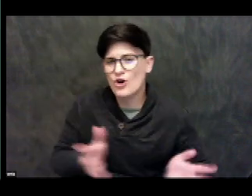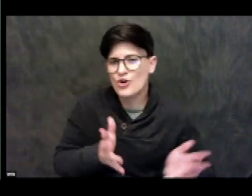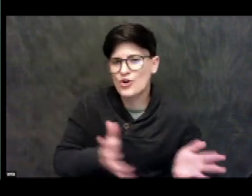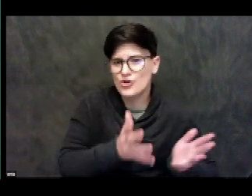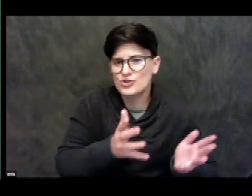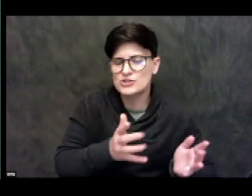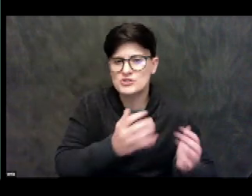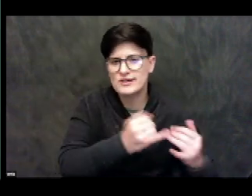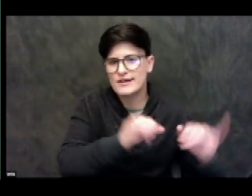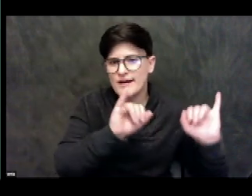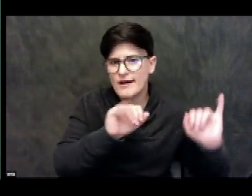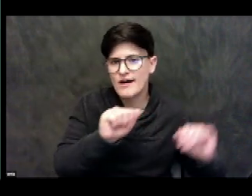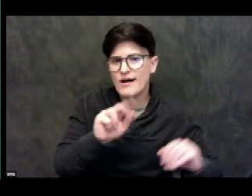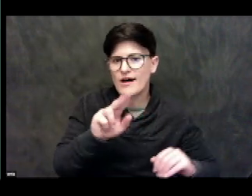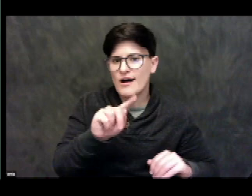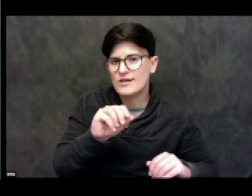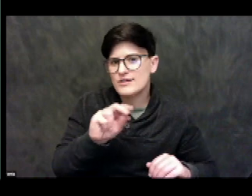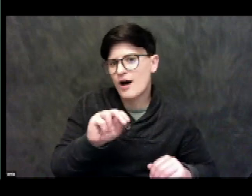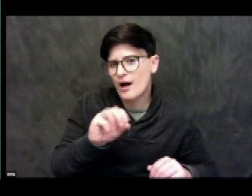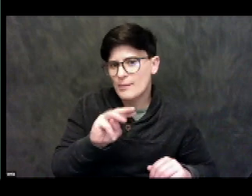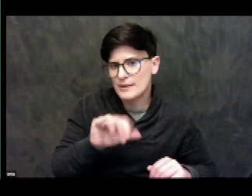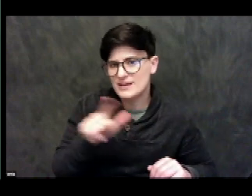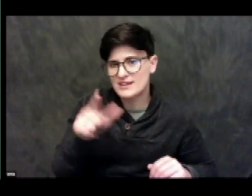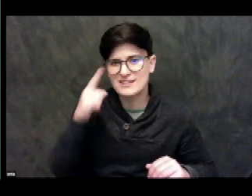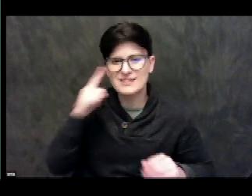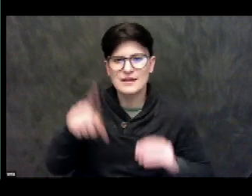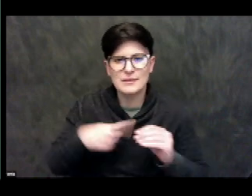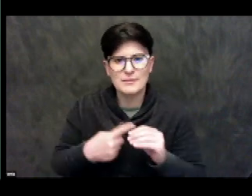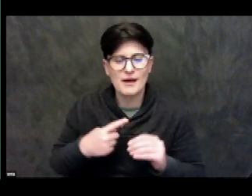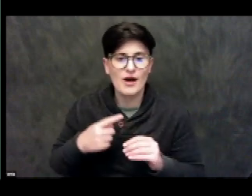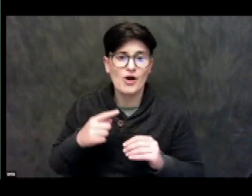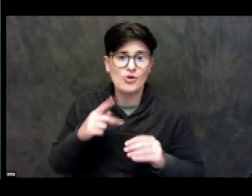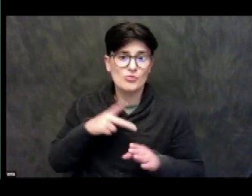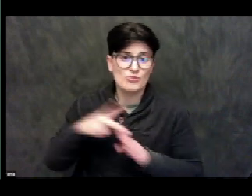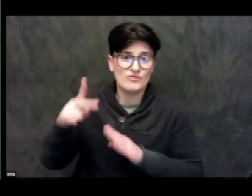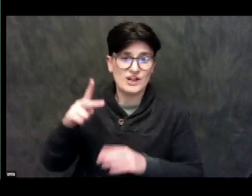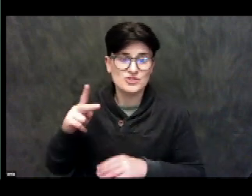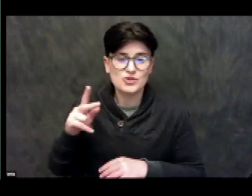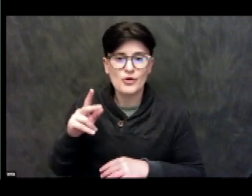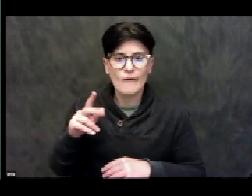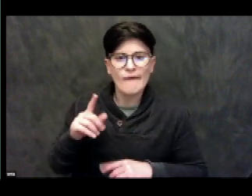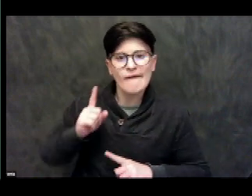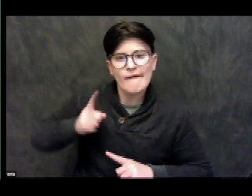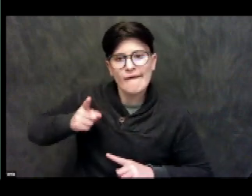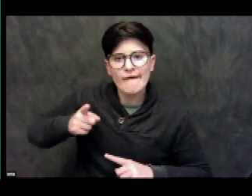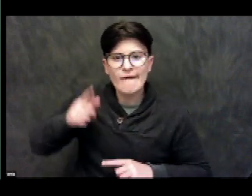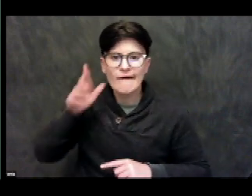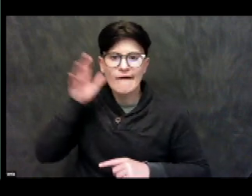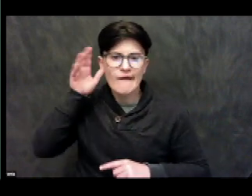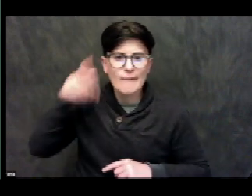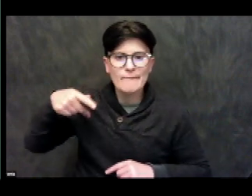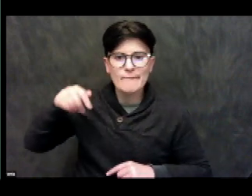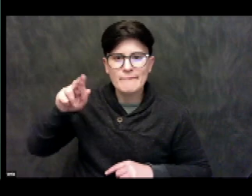thinking about professional paternalism or questions of beneficence and non maleficence.